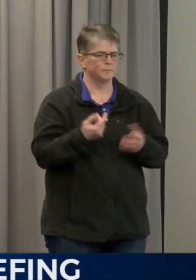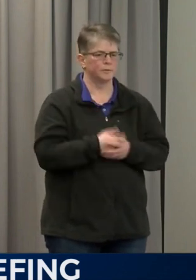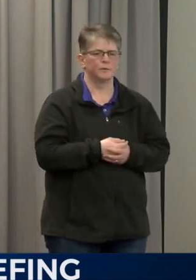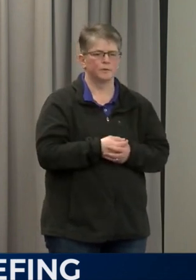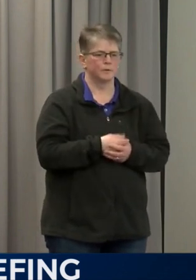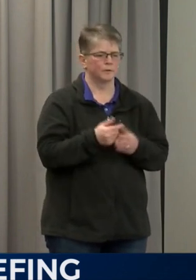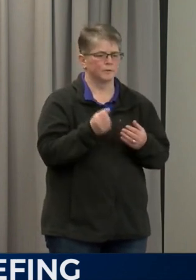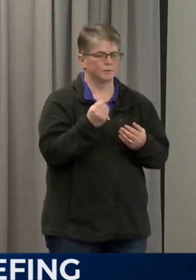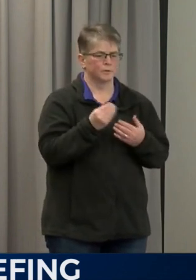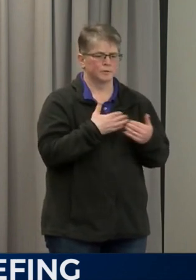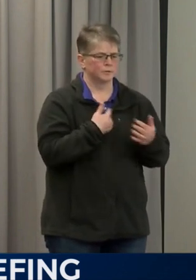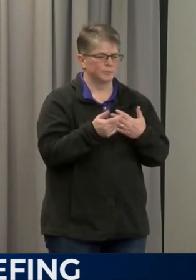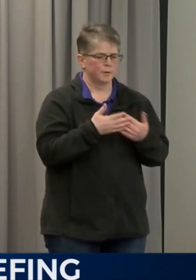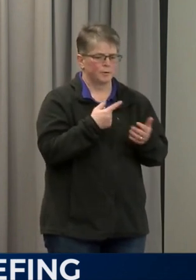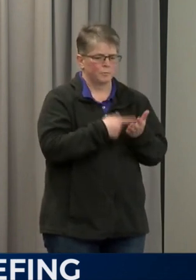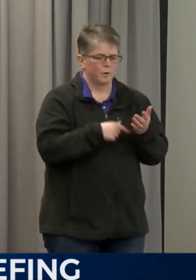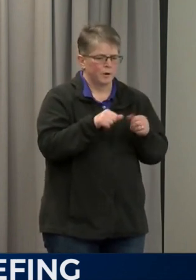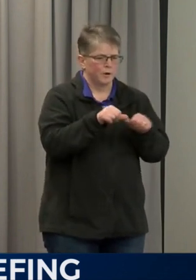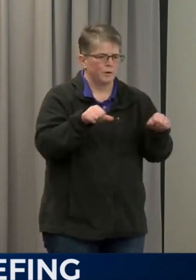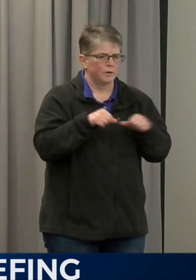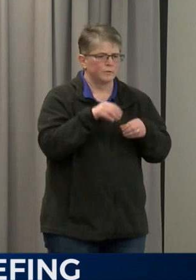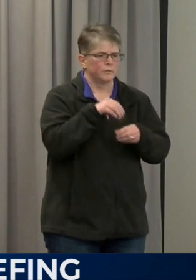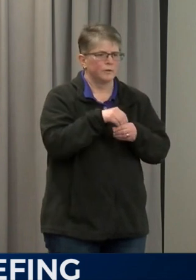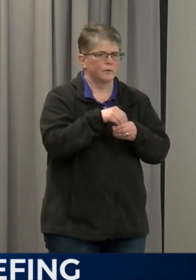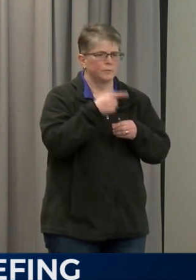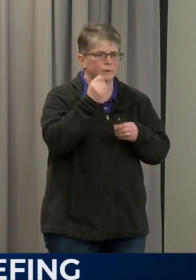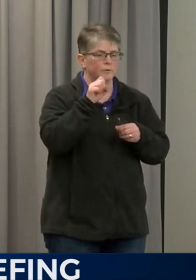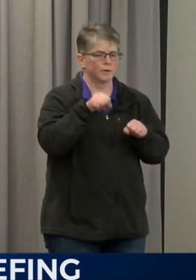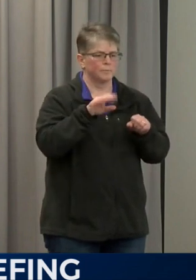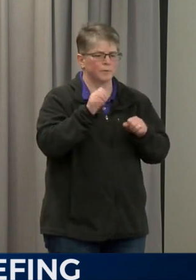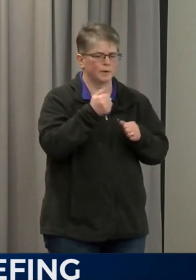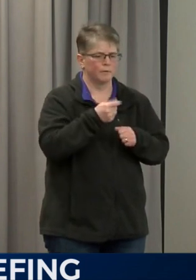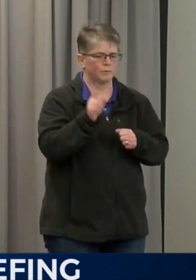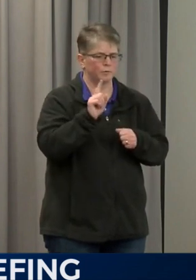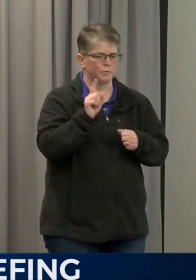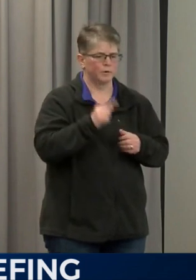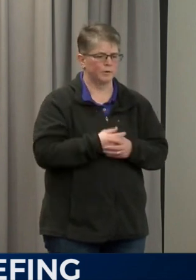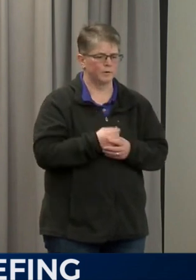IT'S SOMETHING THAT WE HAVE TO REALIZE AND TRY TO ACCEPT, AND THAT'S WHY IT DOESN'T MATTER